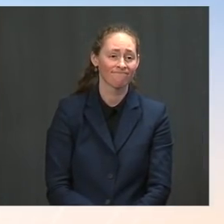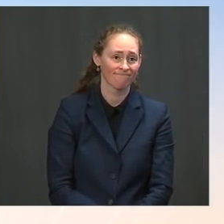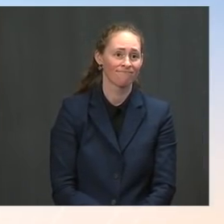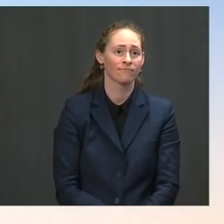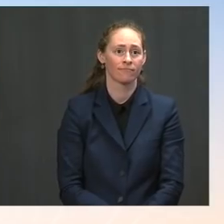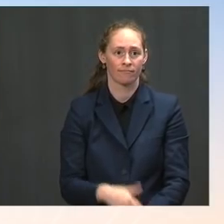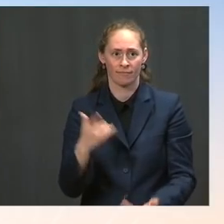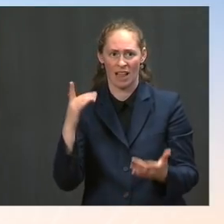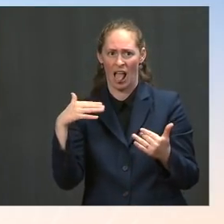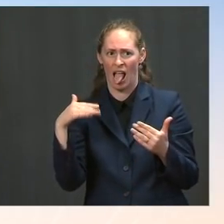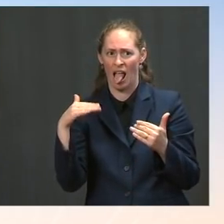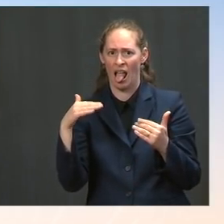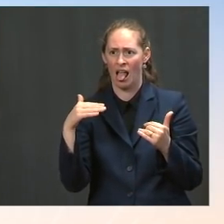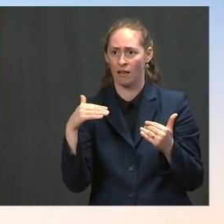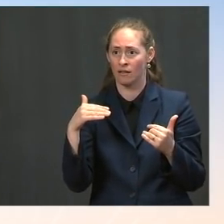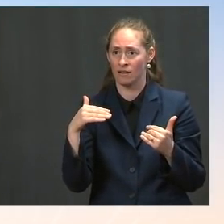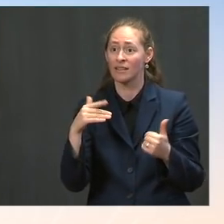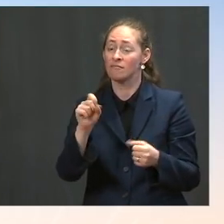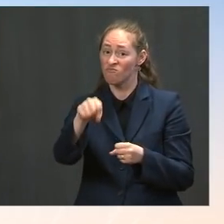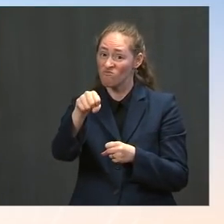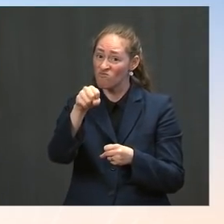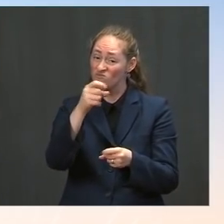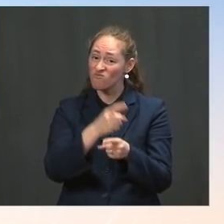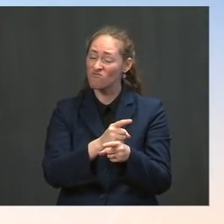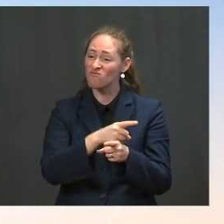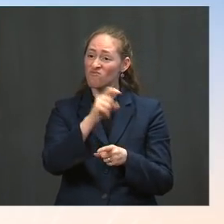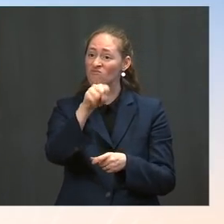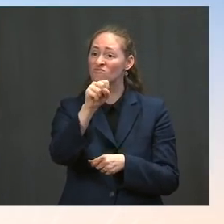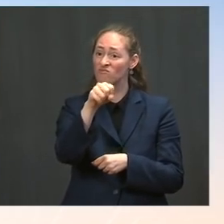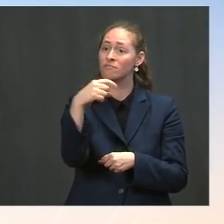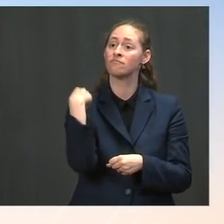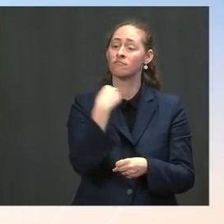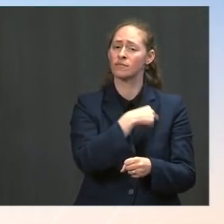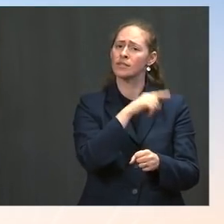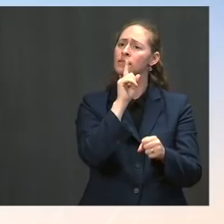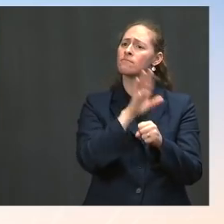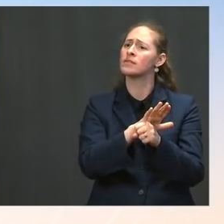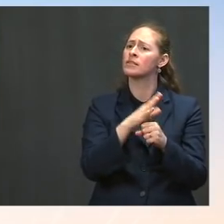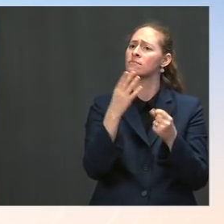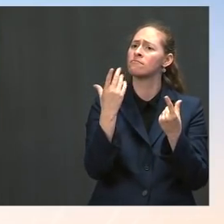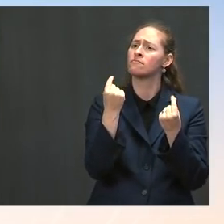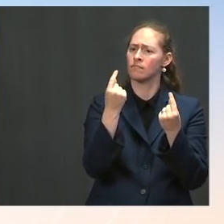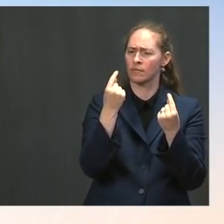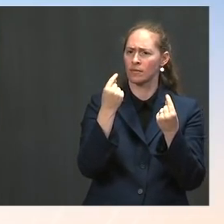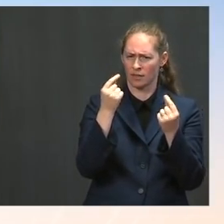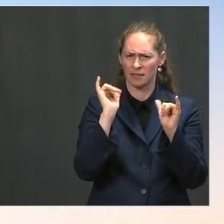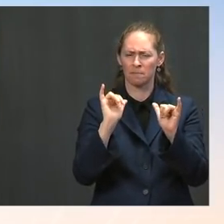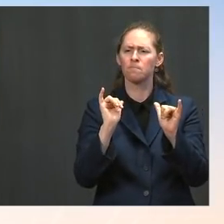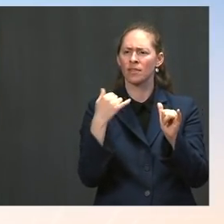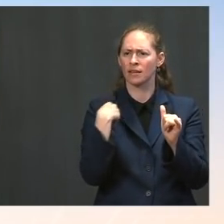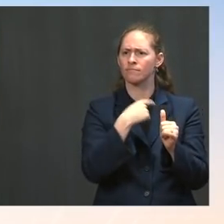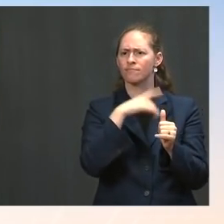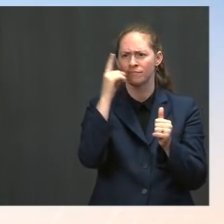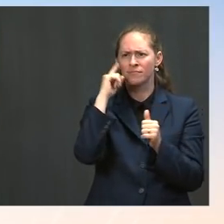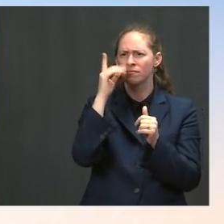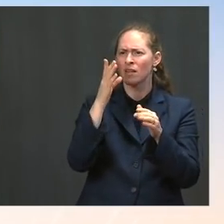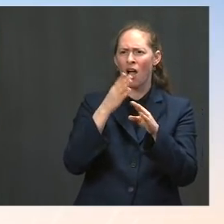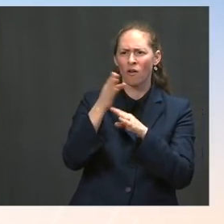Ms. Psaki: And -- that's correct. We had also committed, during the transition, that -- I think there's hundreds, thousands of people who work in the federal government, as you all know --